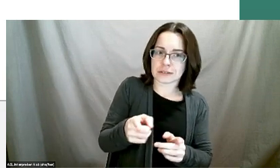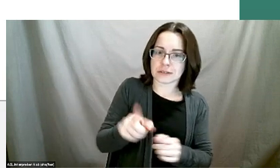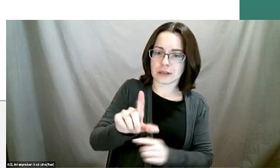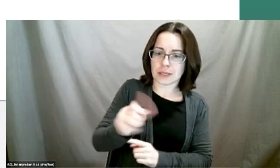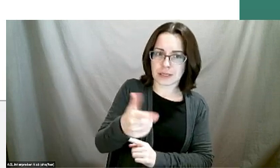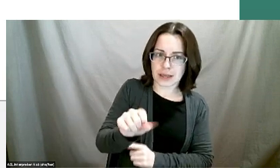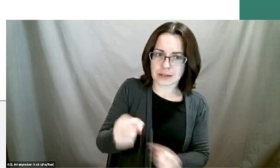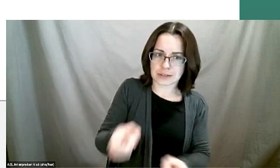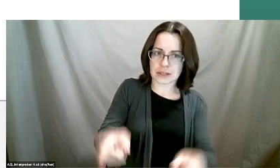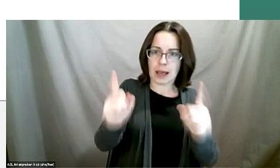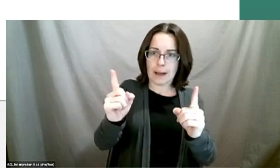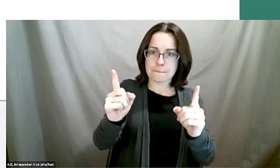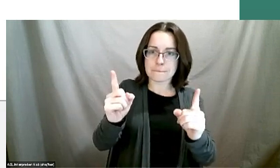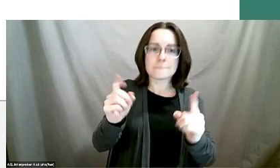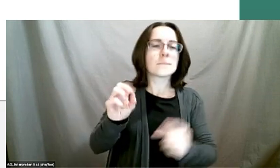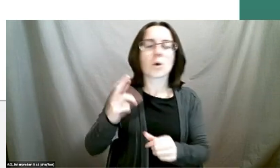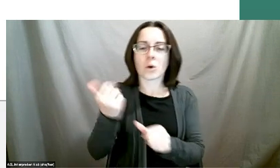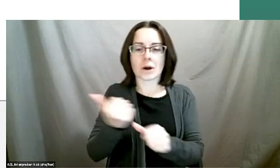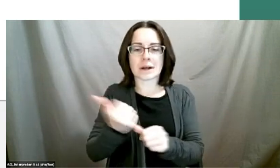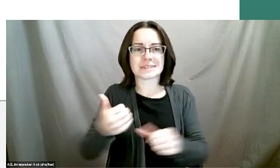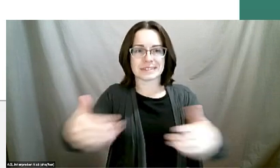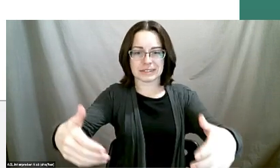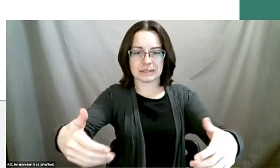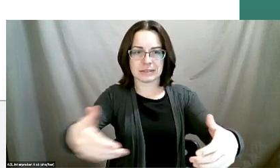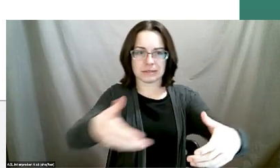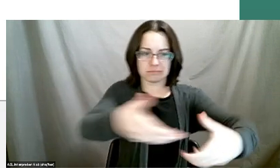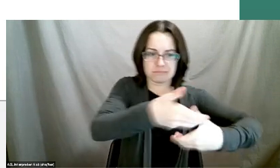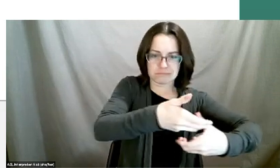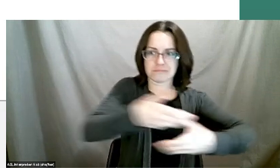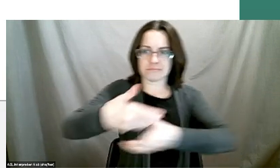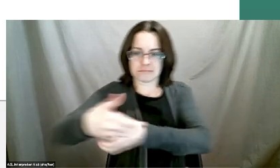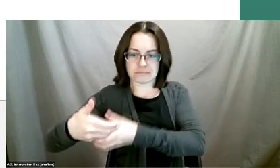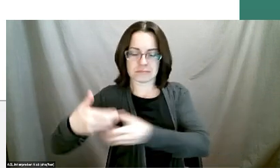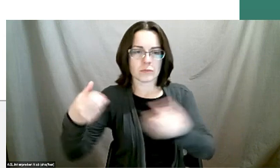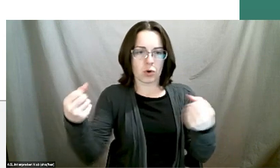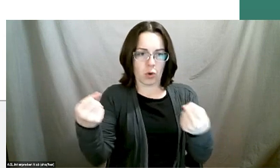holding their legs to the side. Again, whatever makes them comfortable,